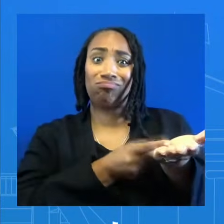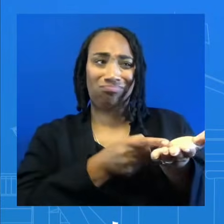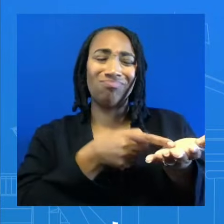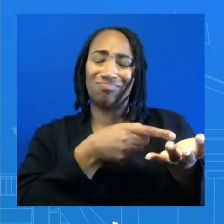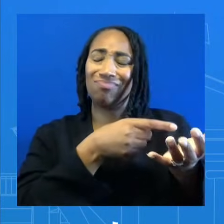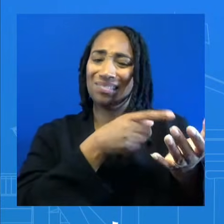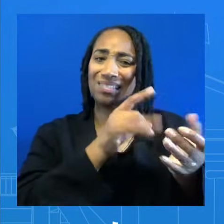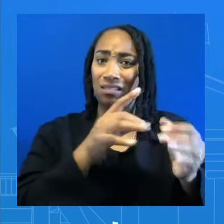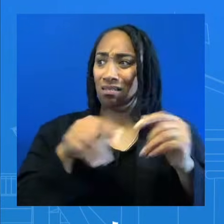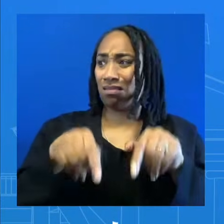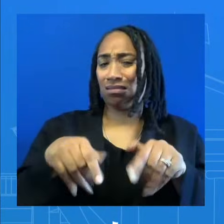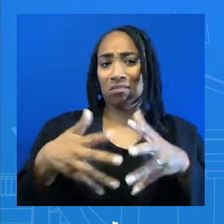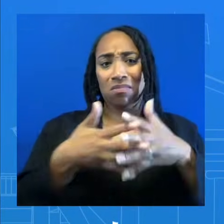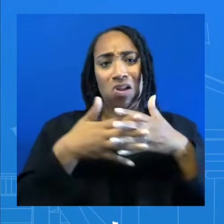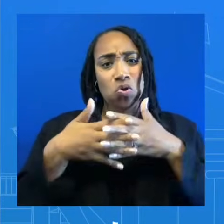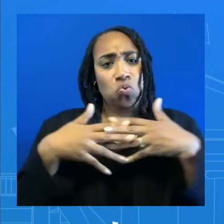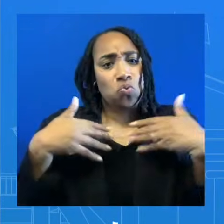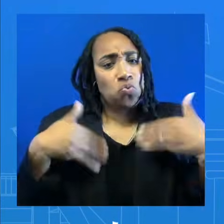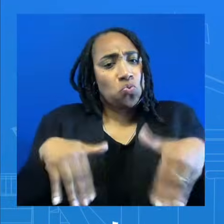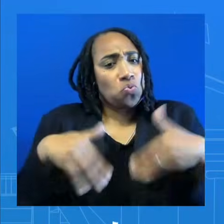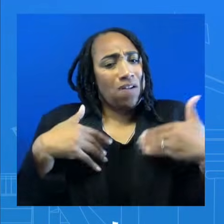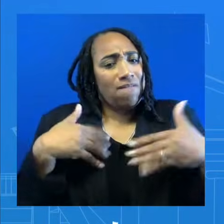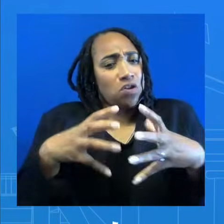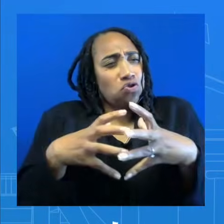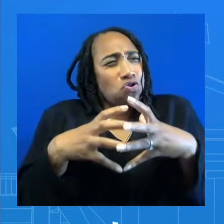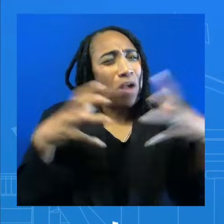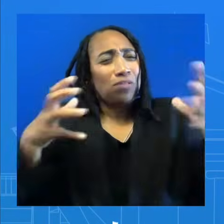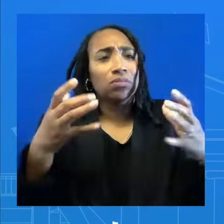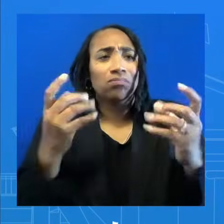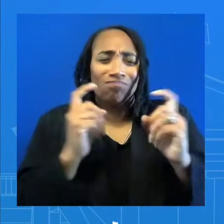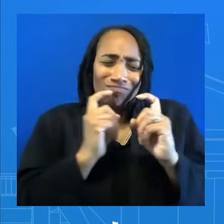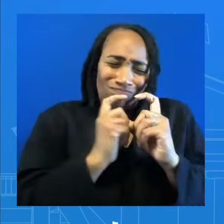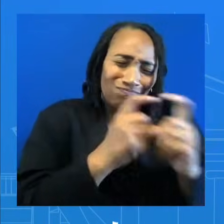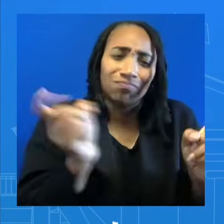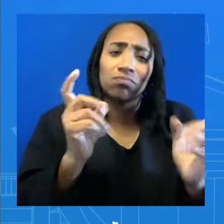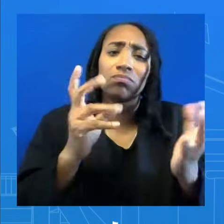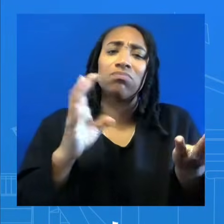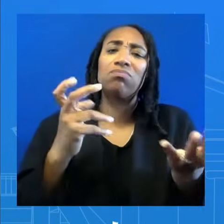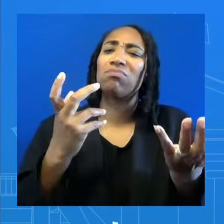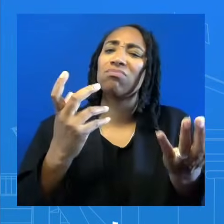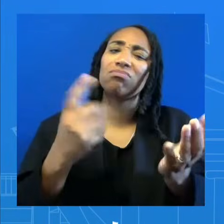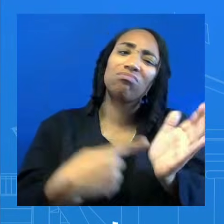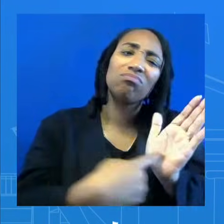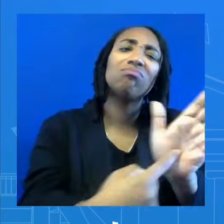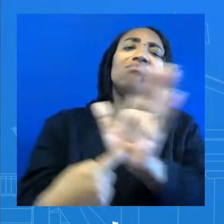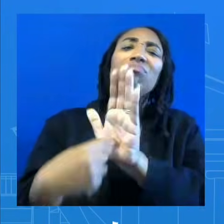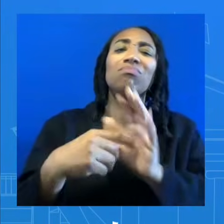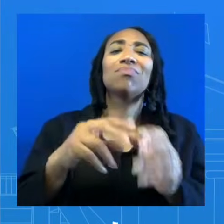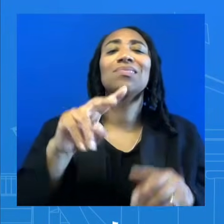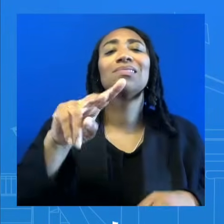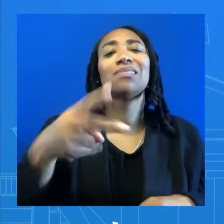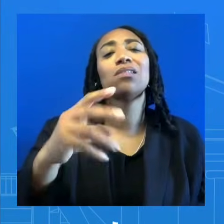every action that the president certainly has taken when it comes to this issue and so many other policies that he's put forward.